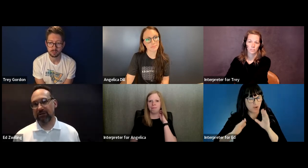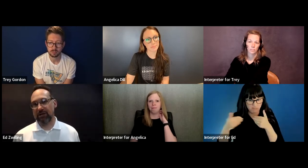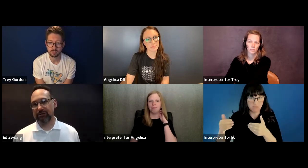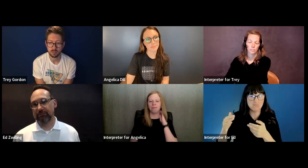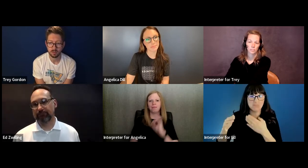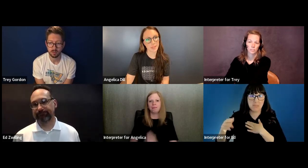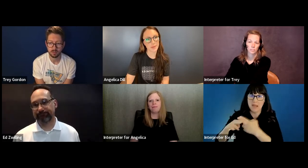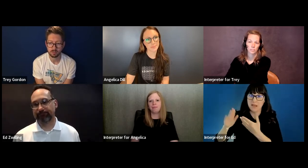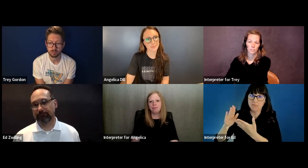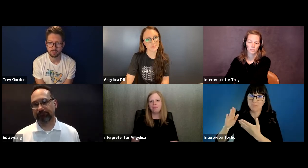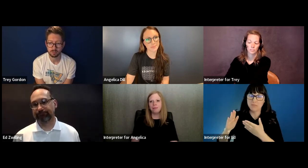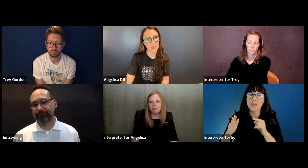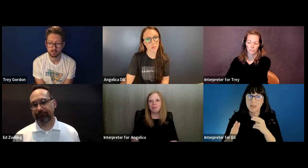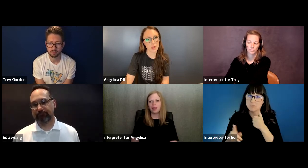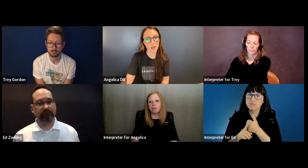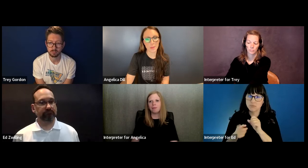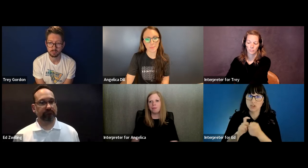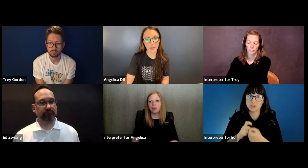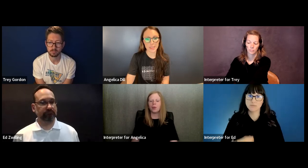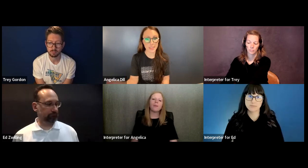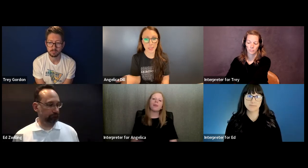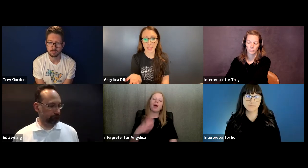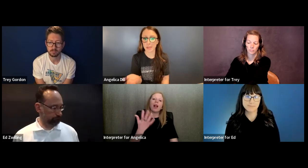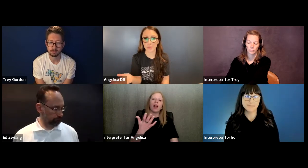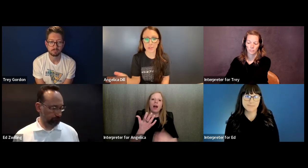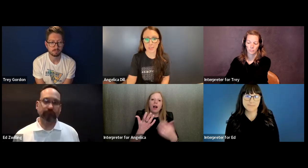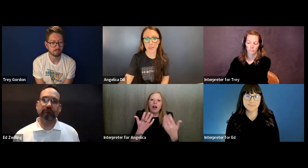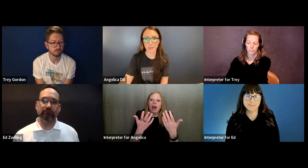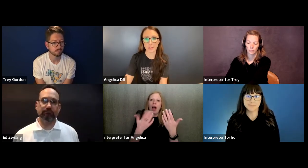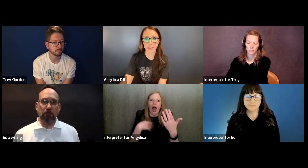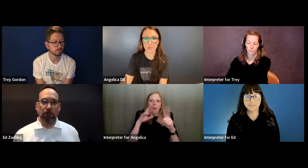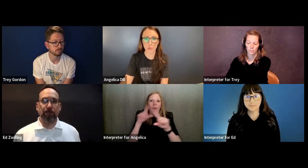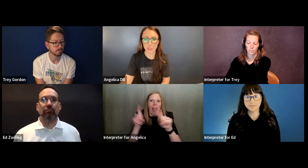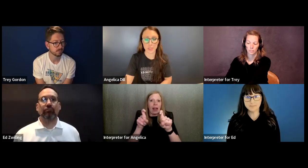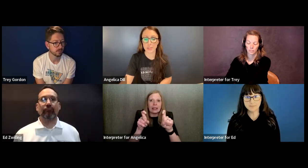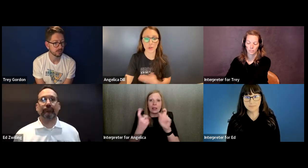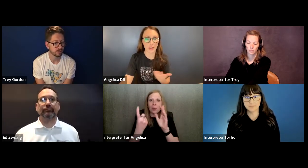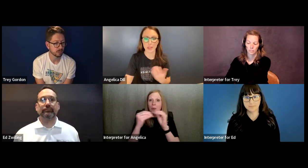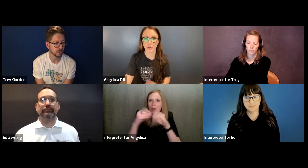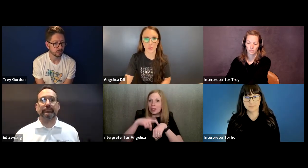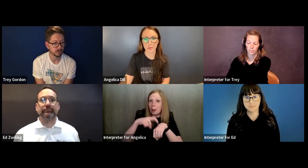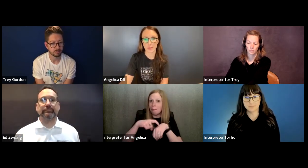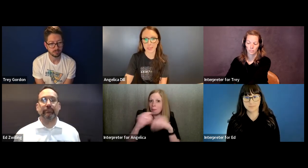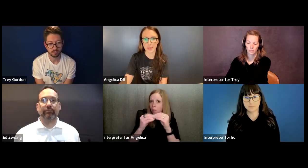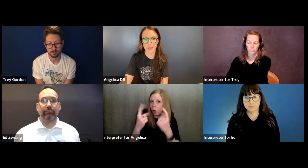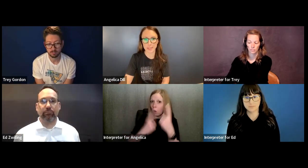change yeah well um ask again if there's any last questions or again you're welcome to email us